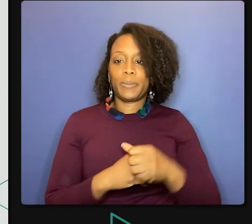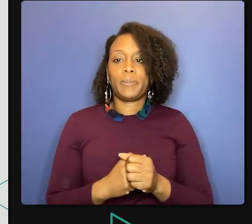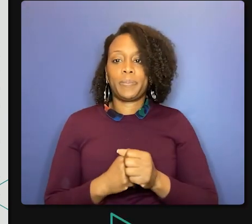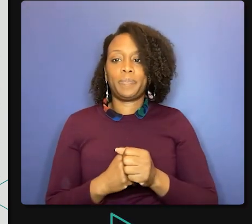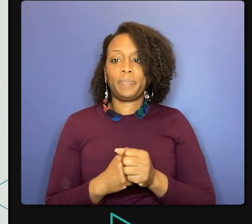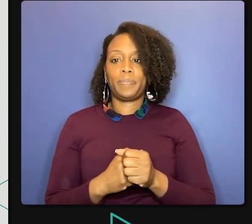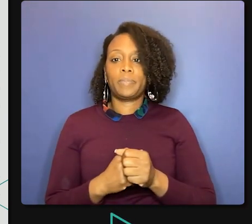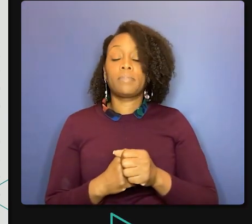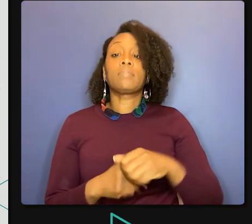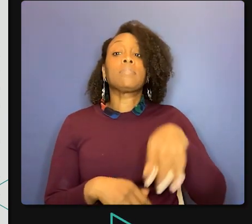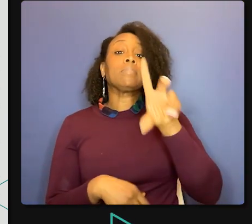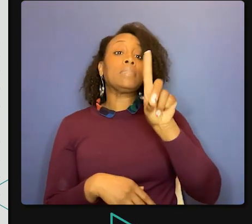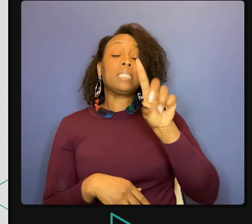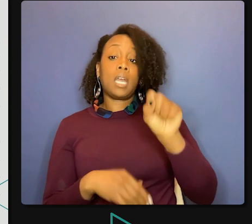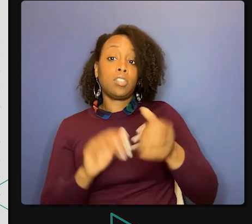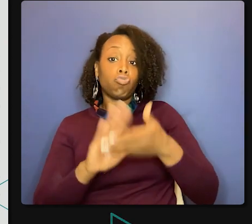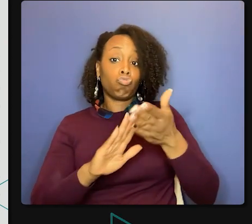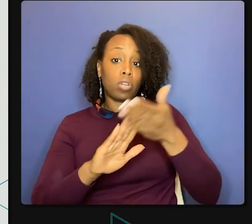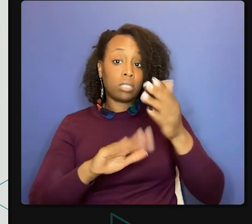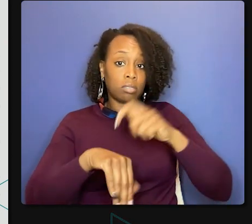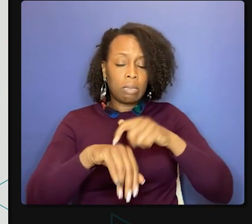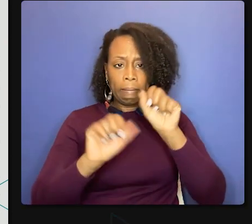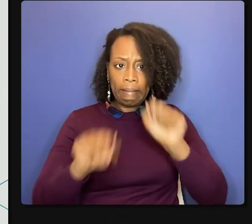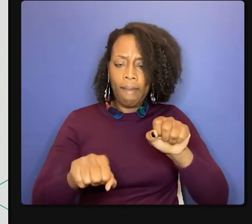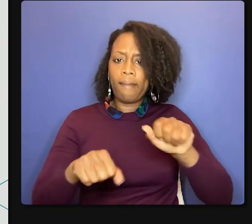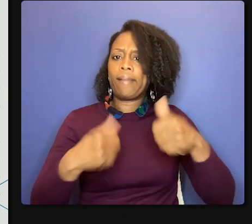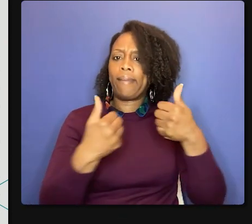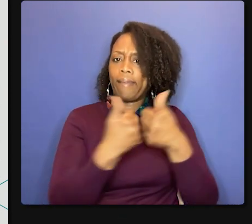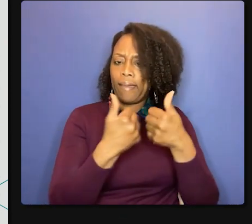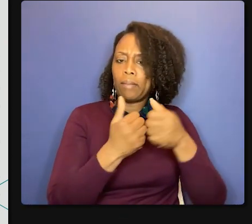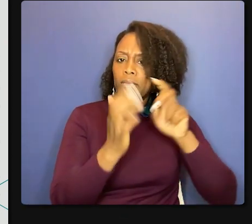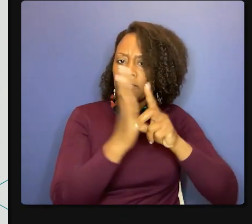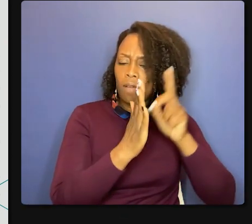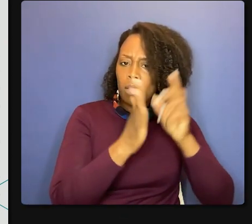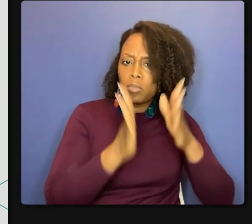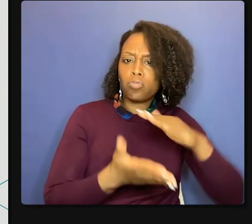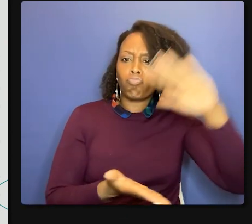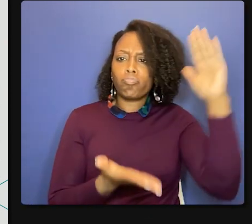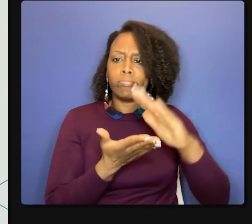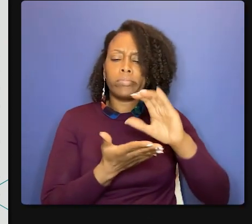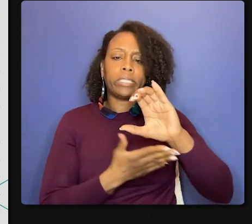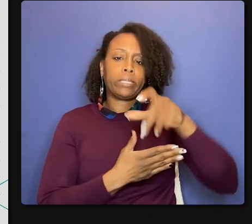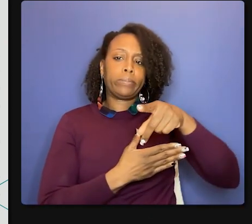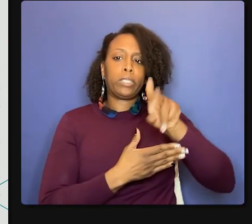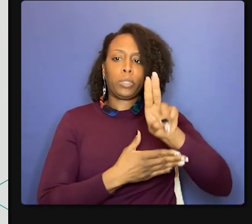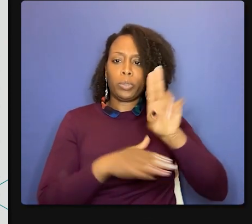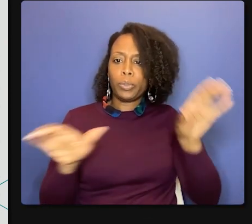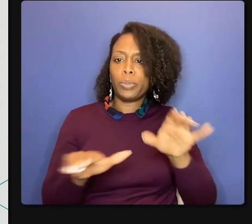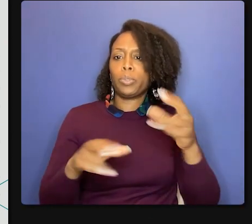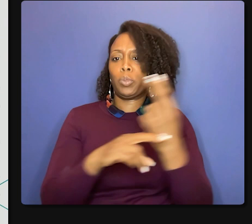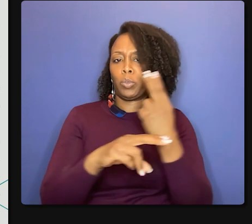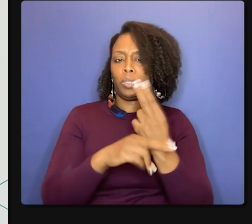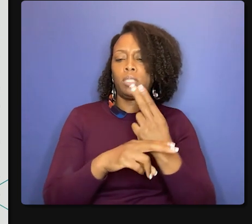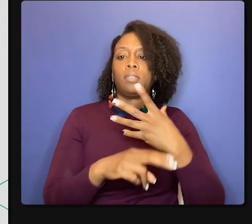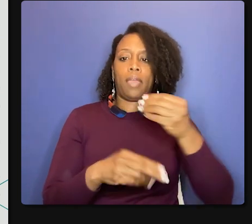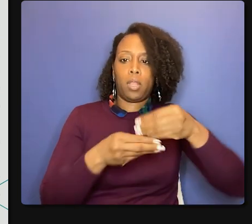DirectStorage on Windows. So the direct stores run time, it provides game developers the ability to reduce that CPU usage